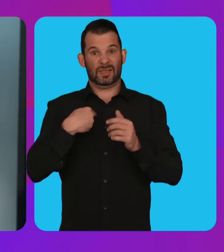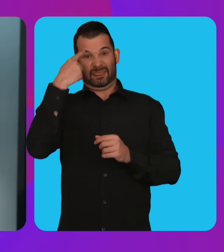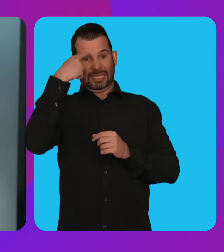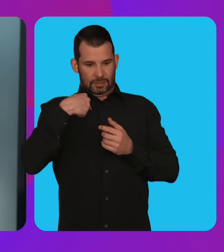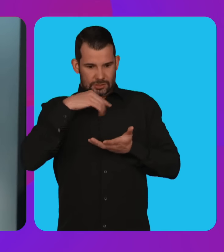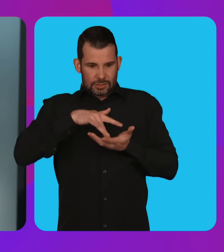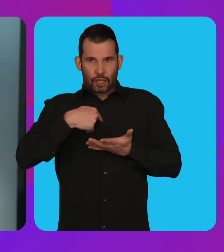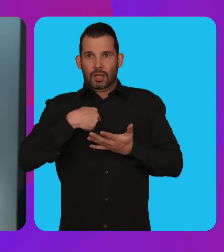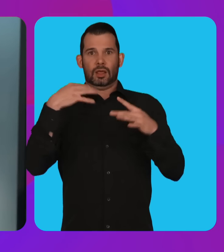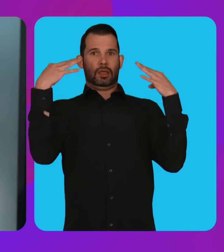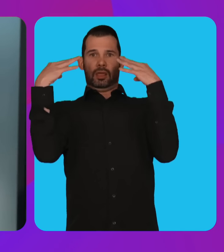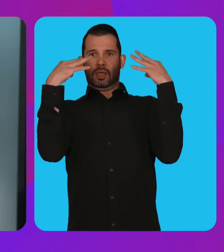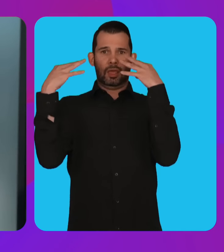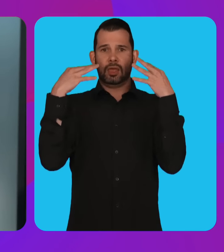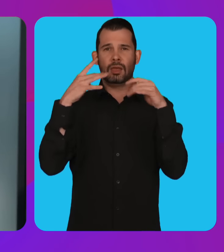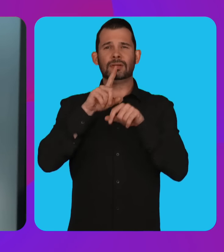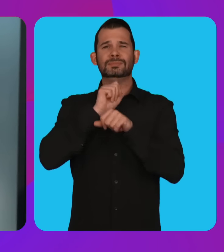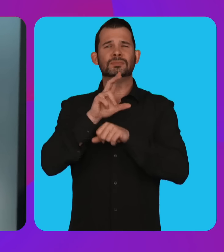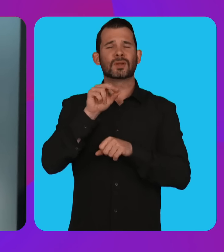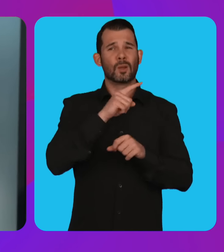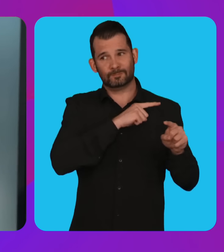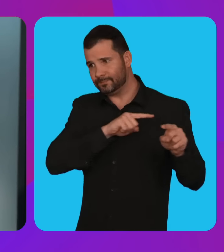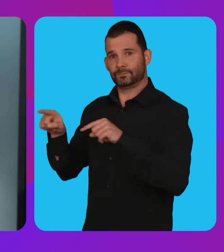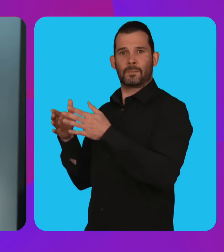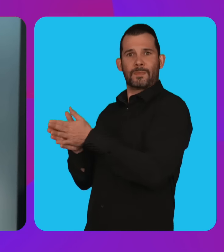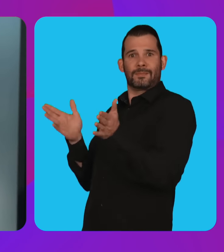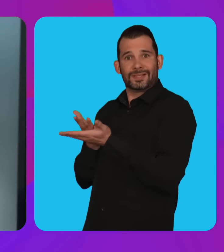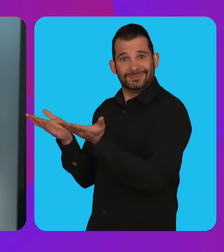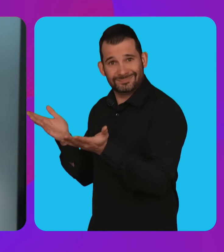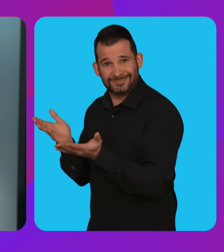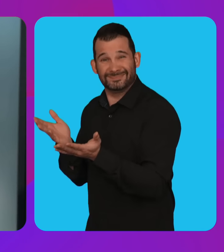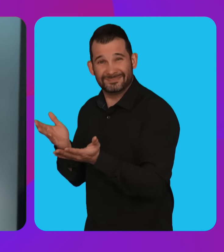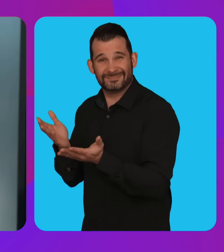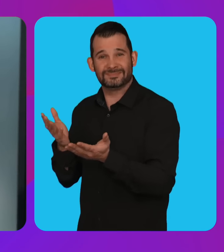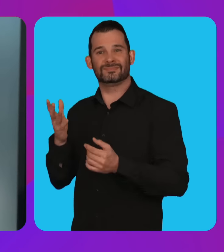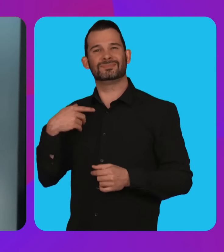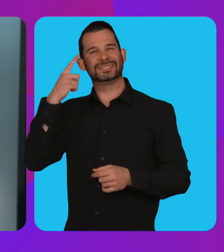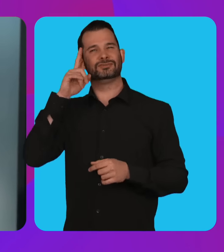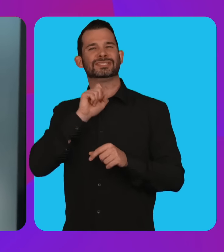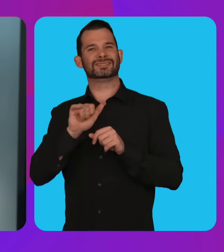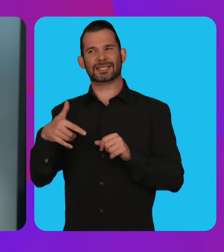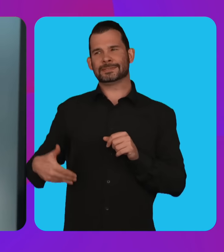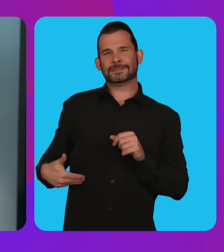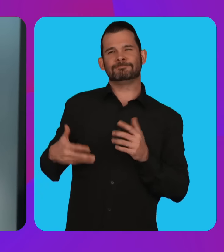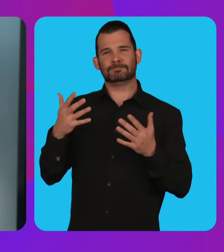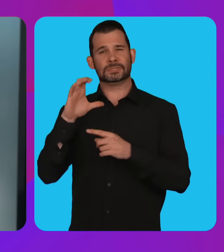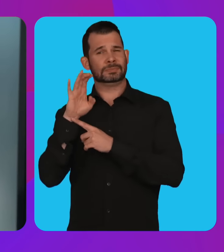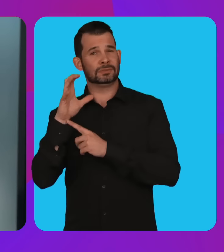I think it's the public's sense of CBC and Radio-Canada